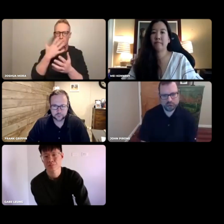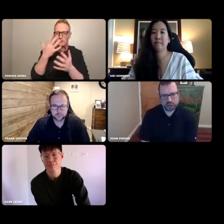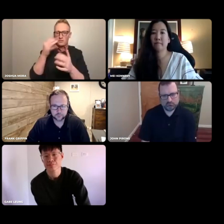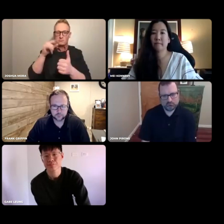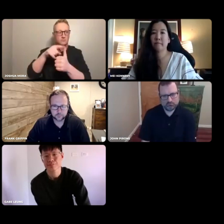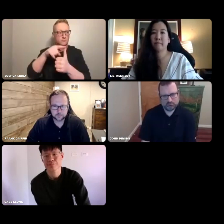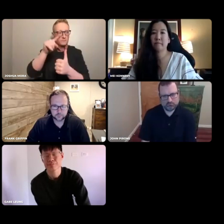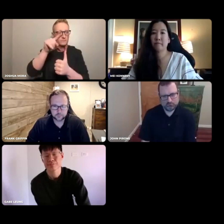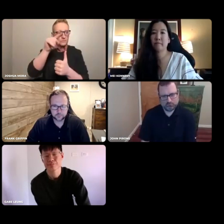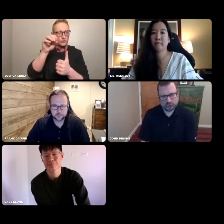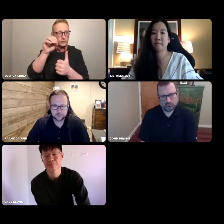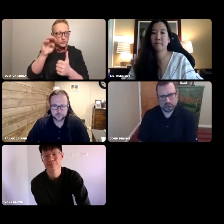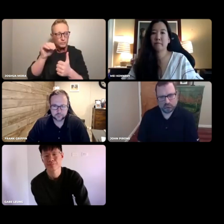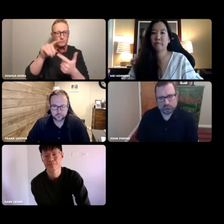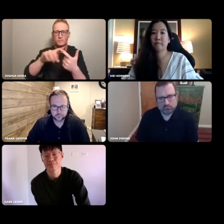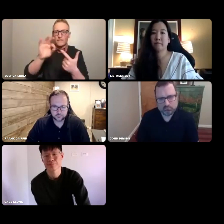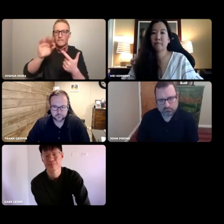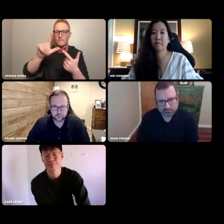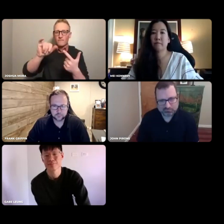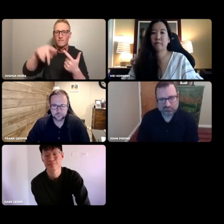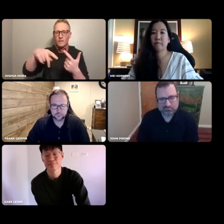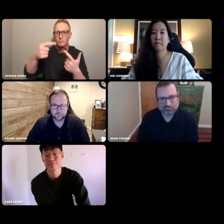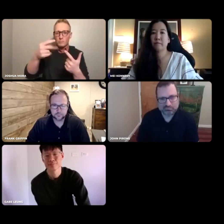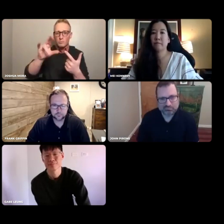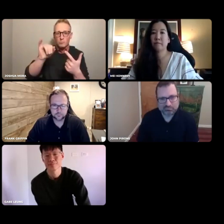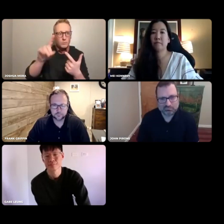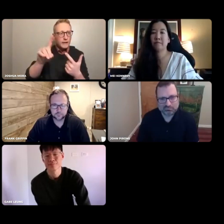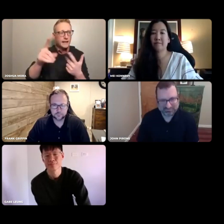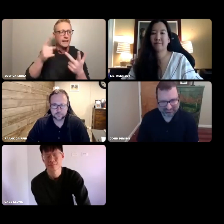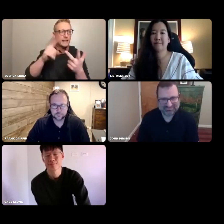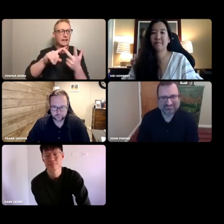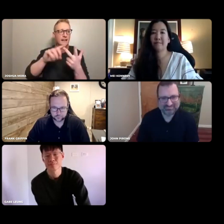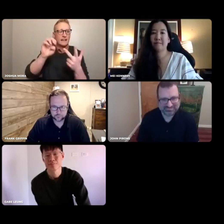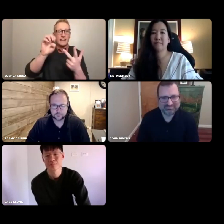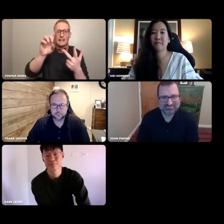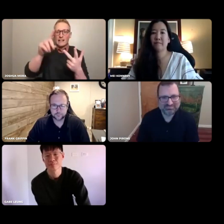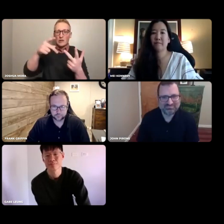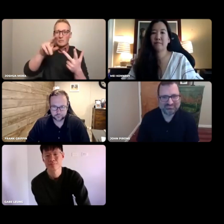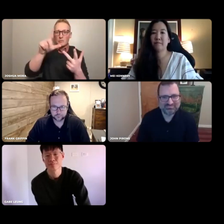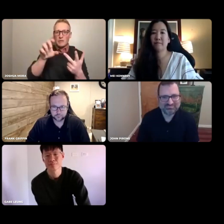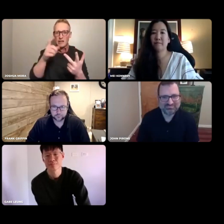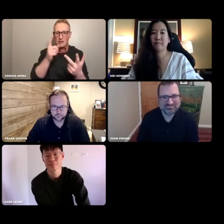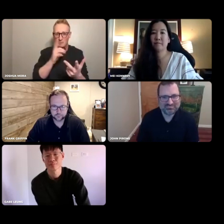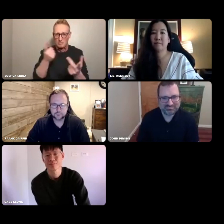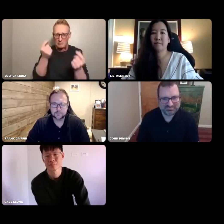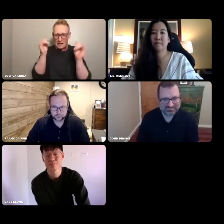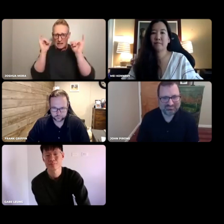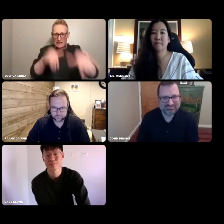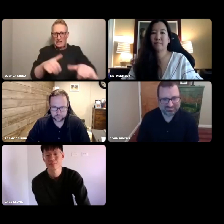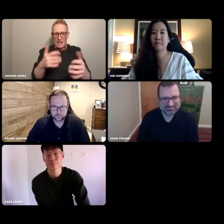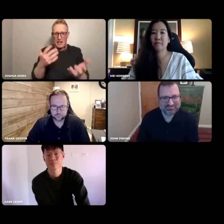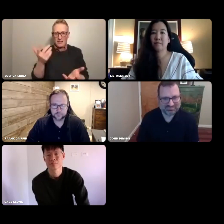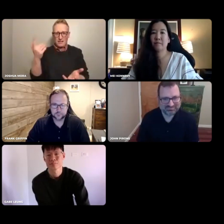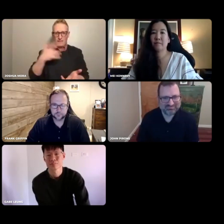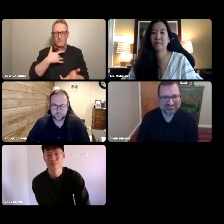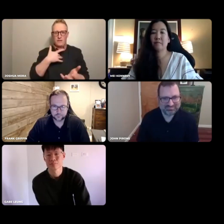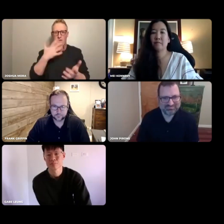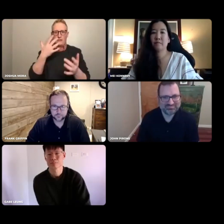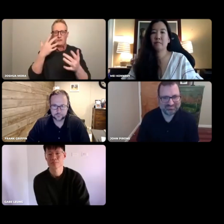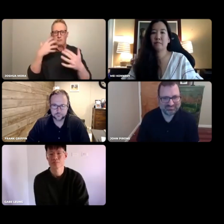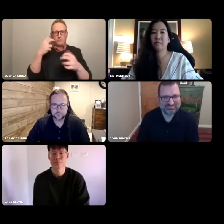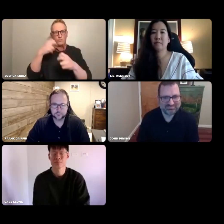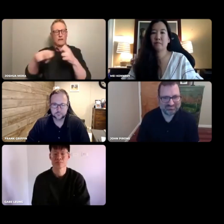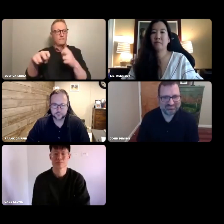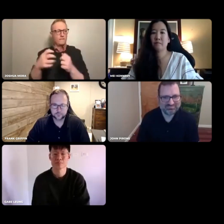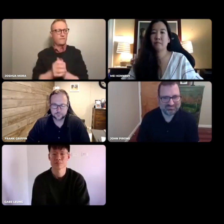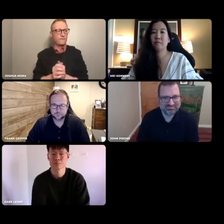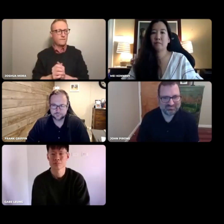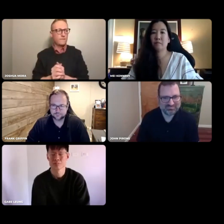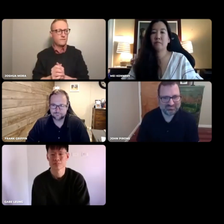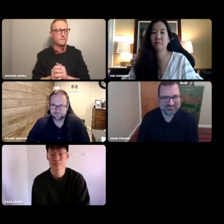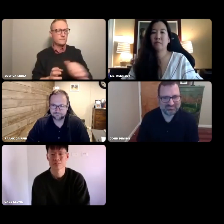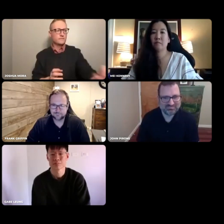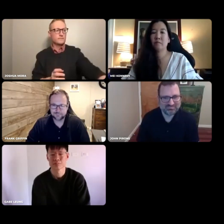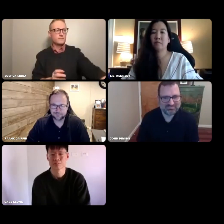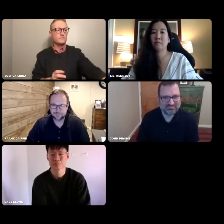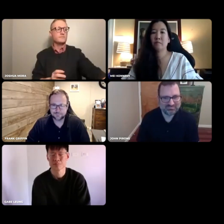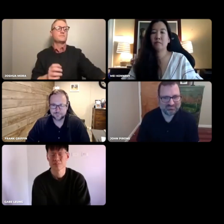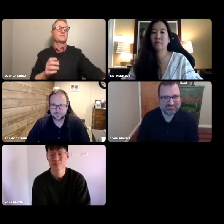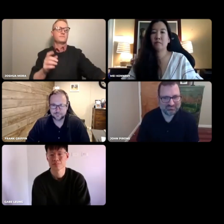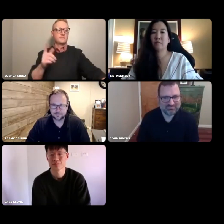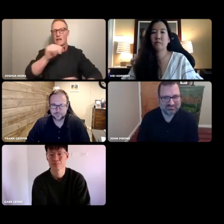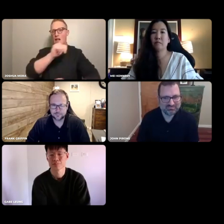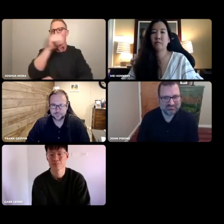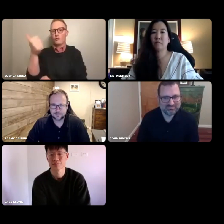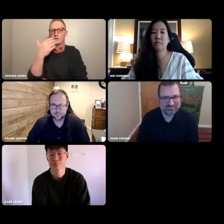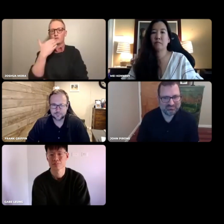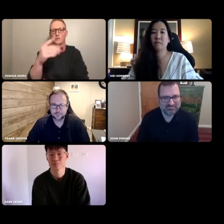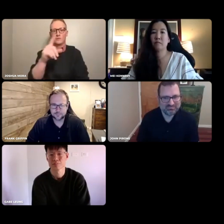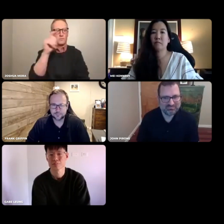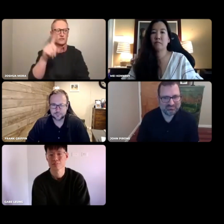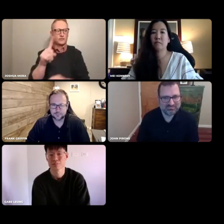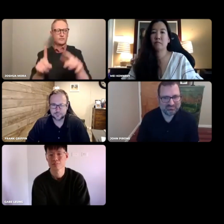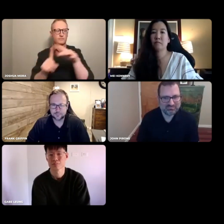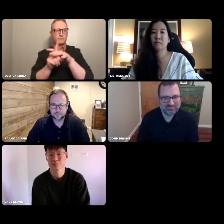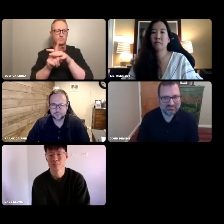software -- FlipPad and other programs people aren't familiar with.